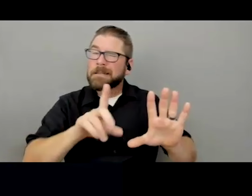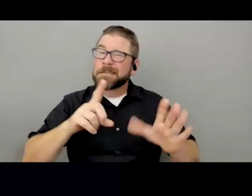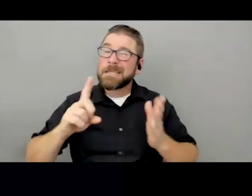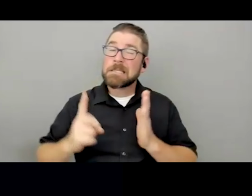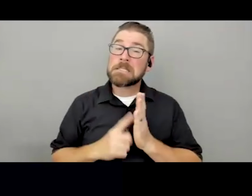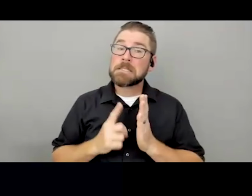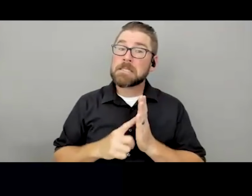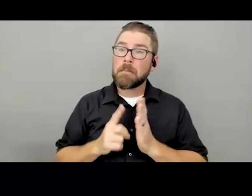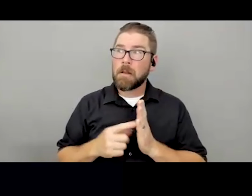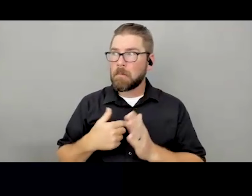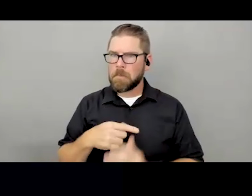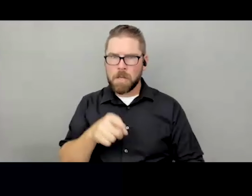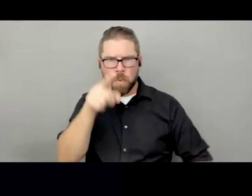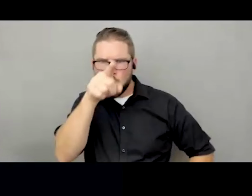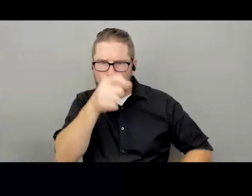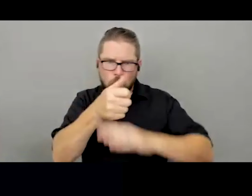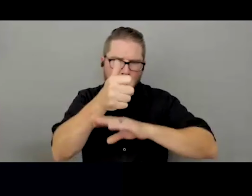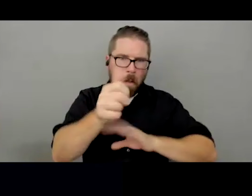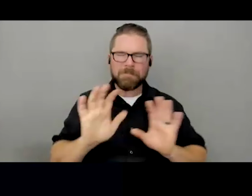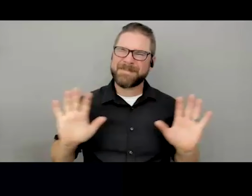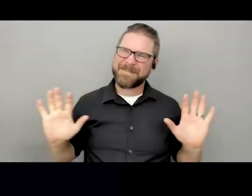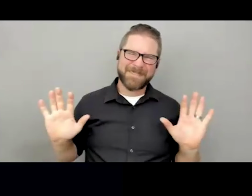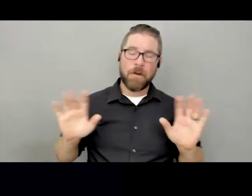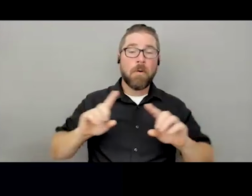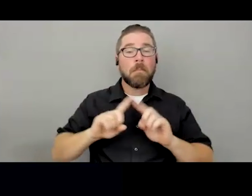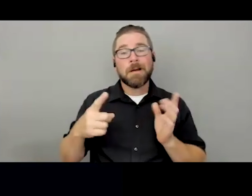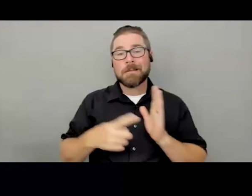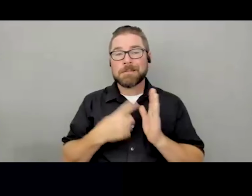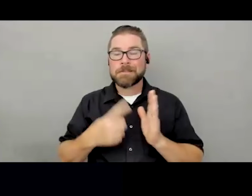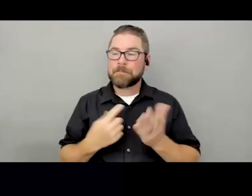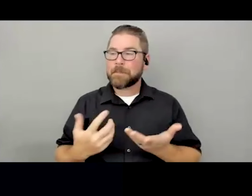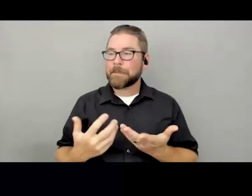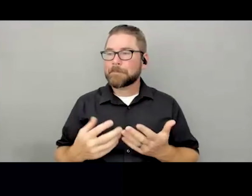or in this meeting does it, but sometimes we get the copy and paste flags.